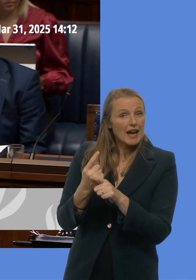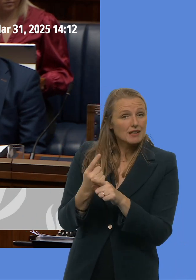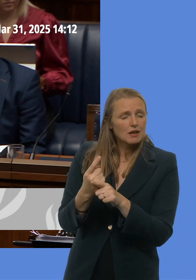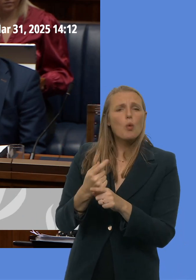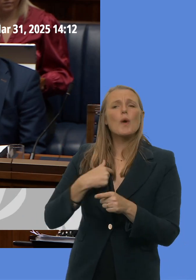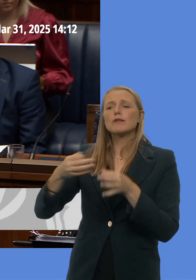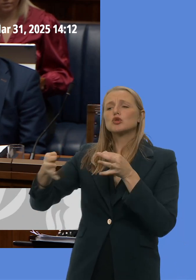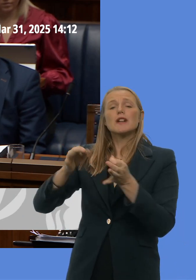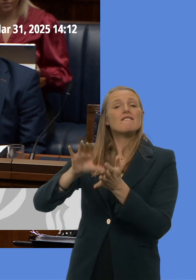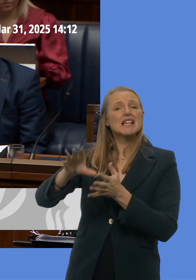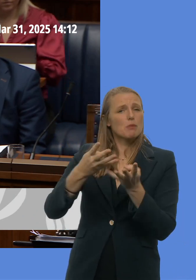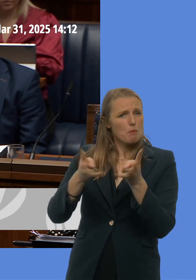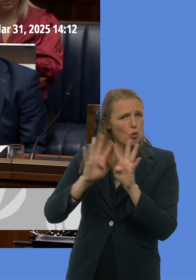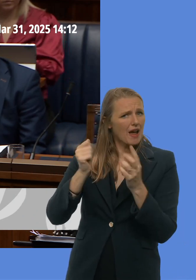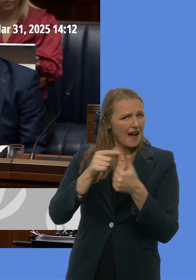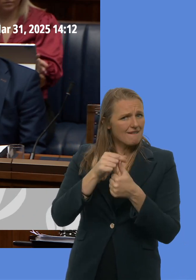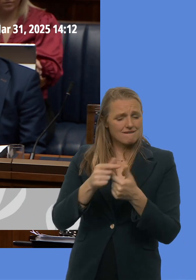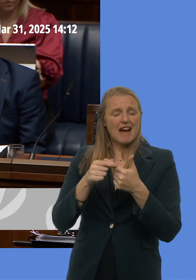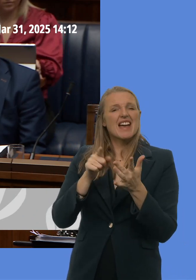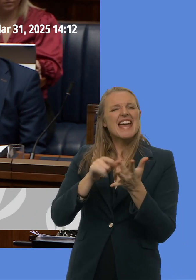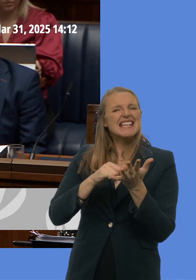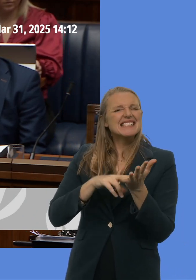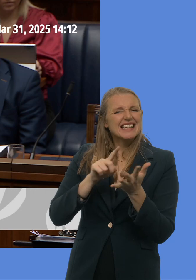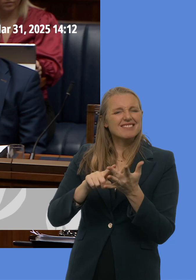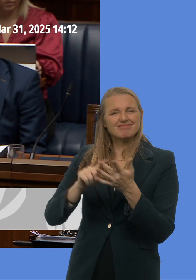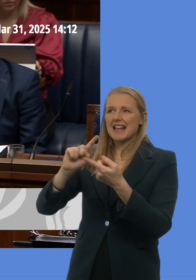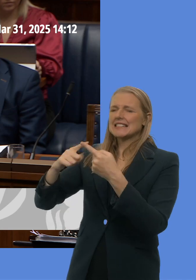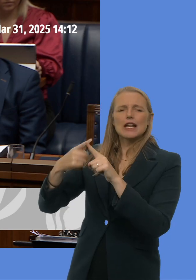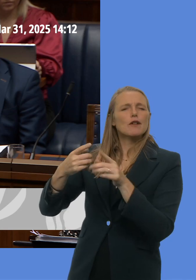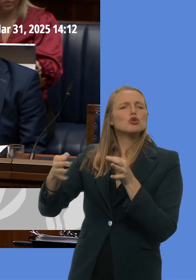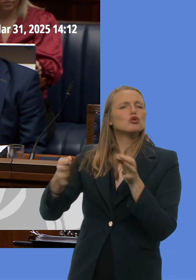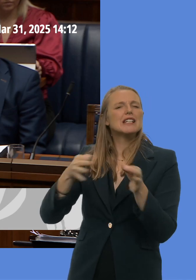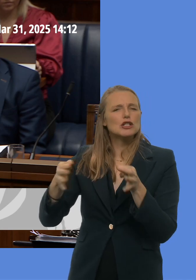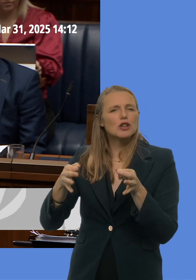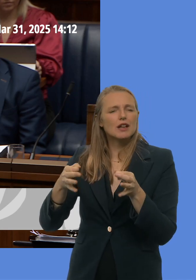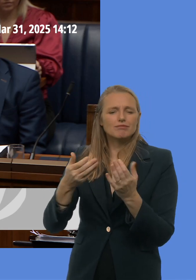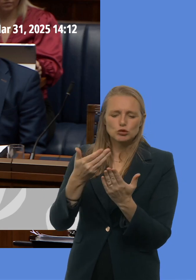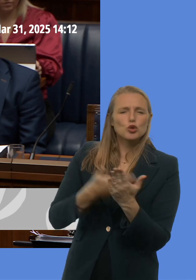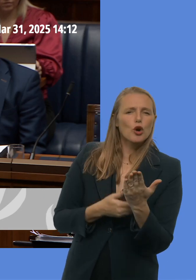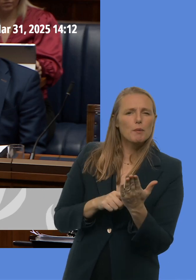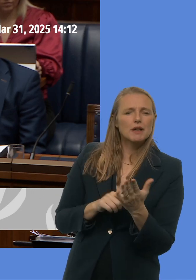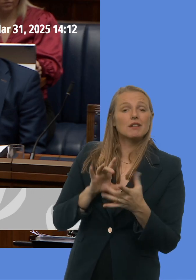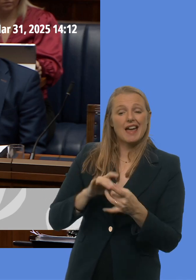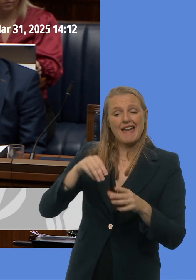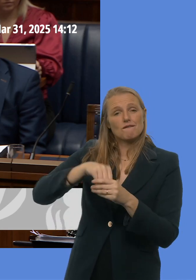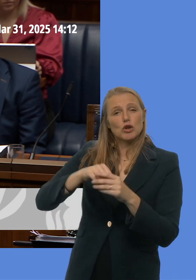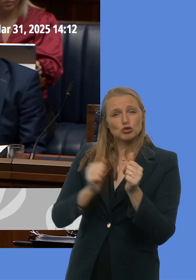We have ISNI, which is the executive strategic document around infrastructure, and we need to look